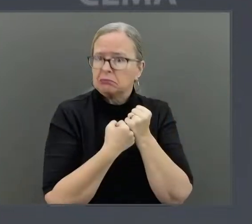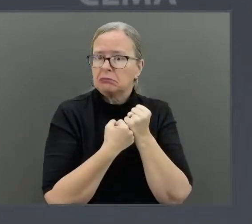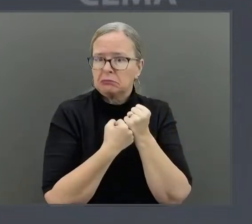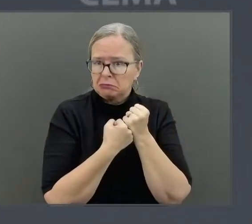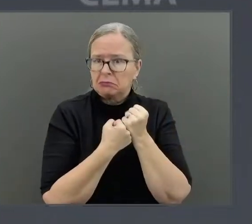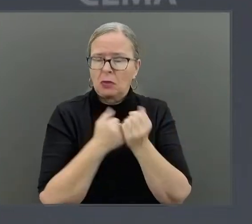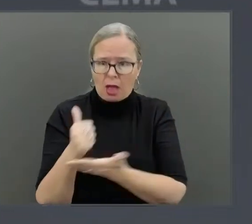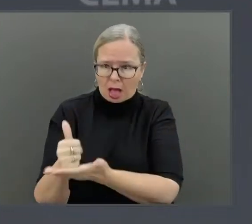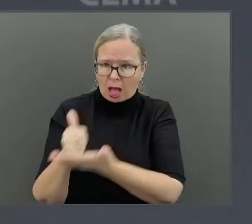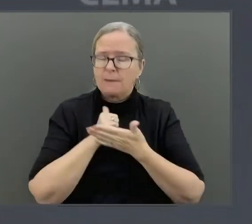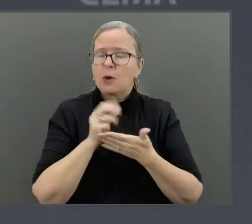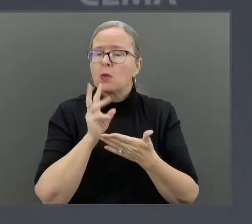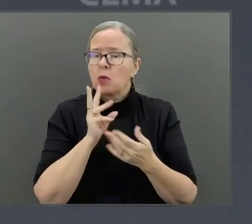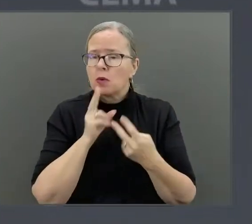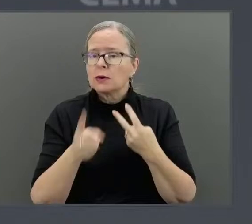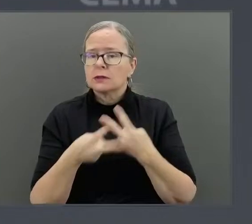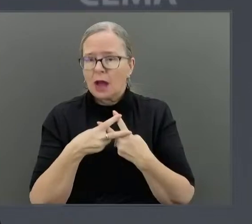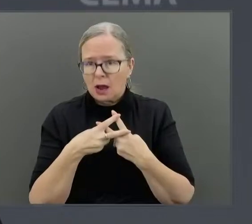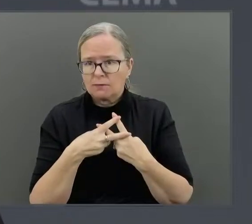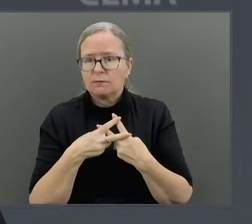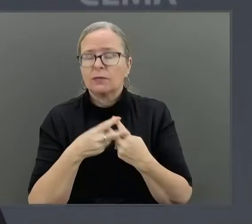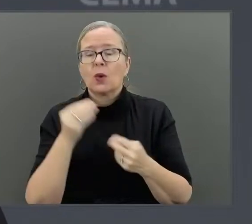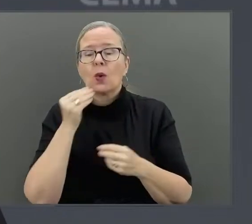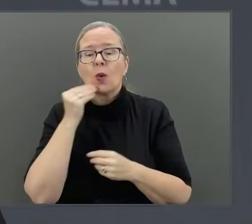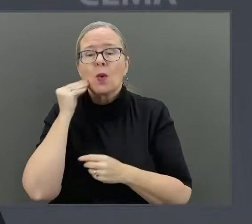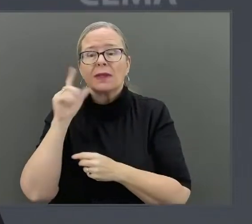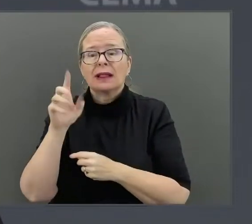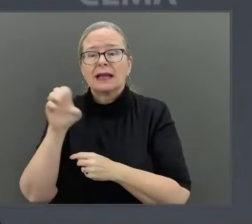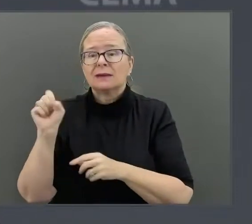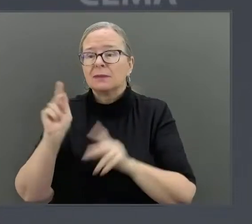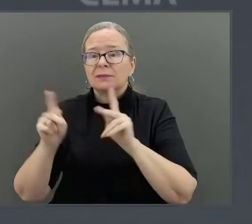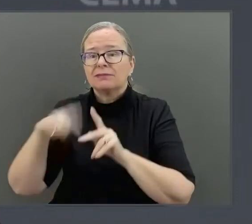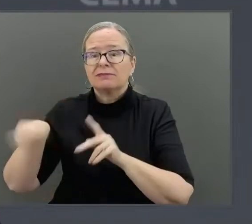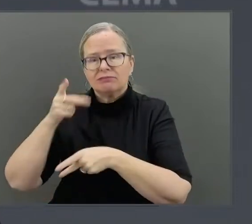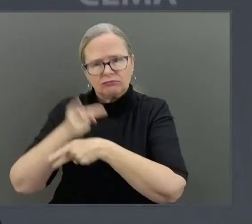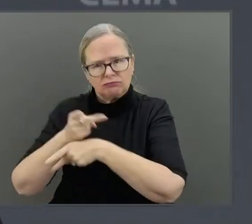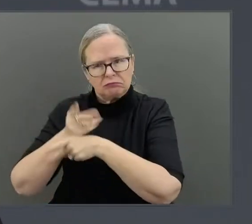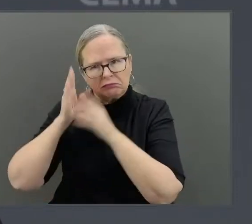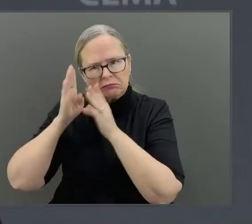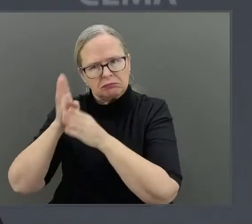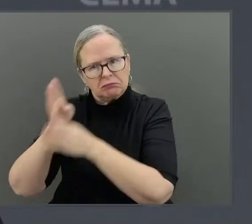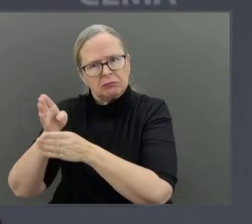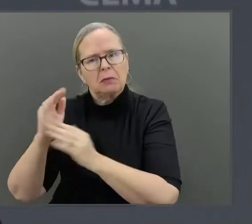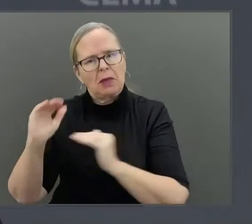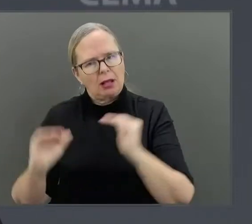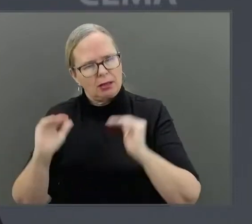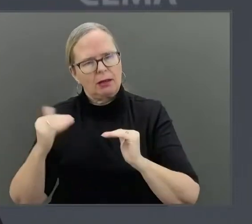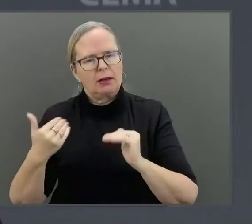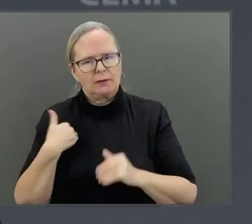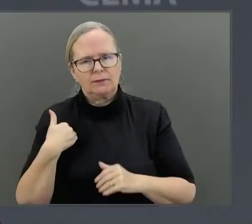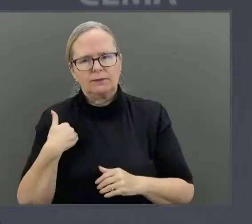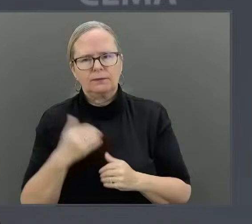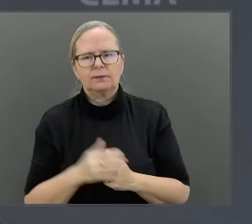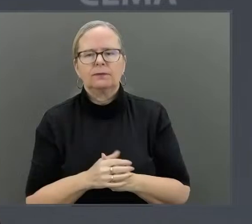thank all calgarians including those experiencing vulnerabilities for all you have done to continue